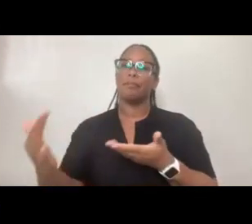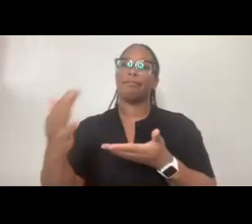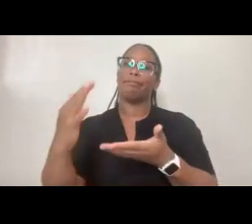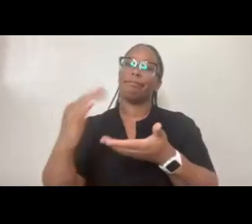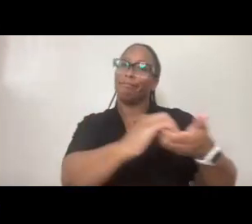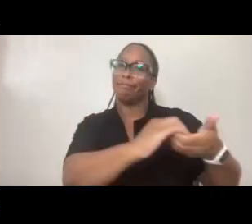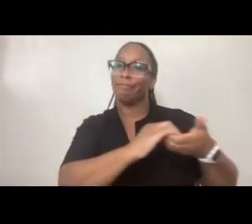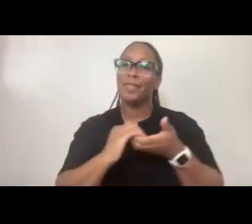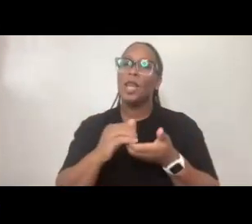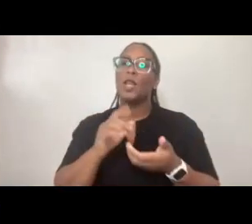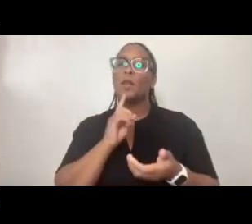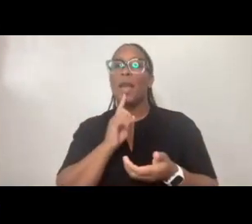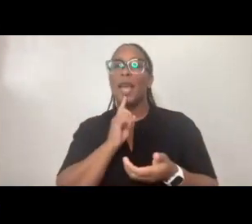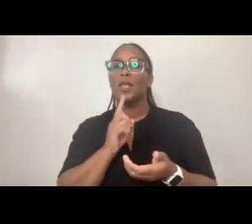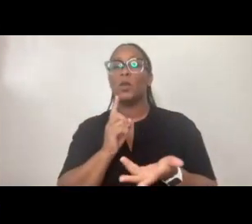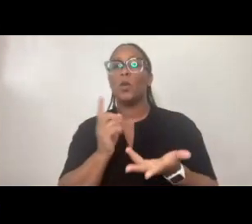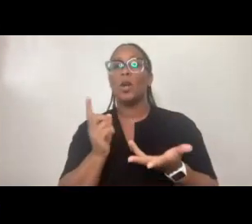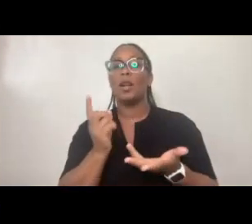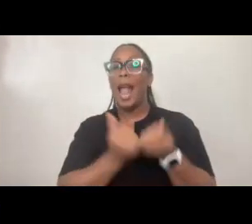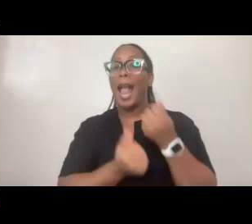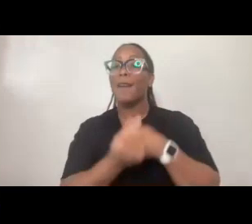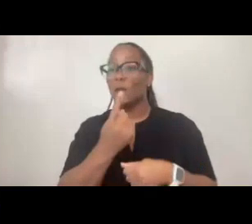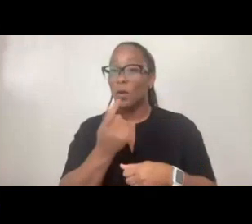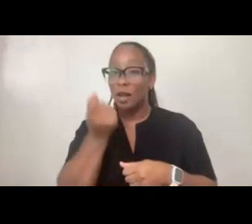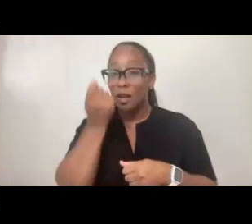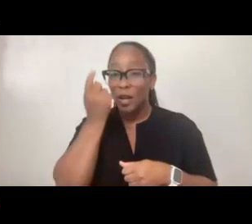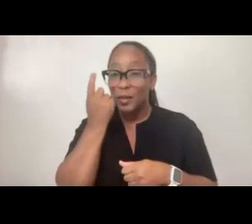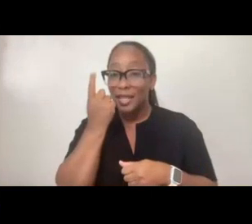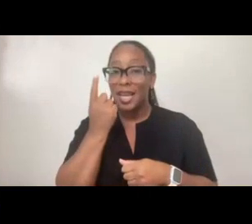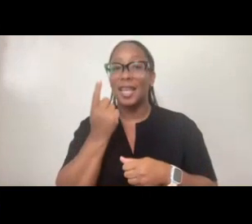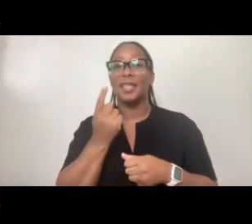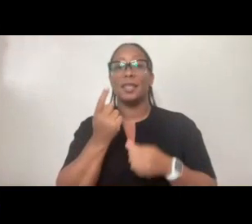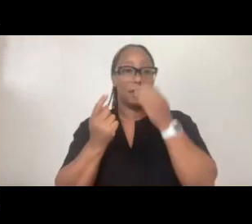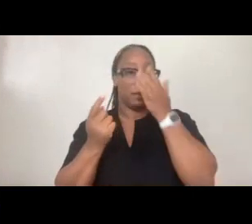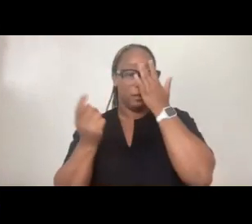collective to make sure that everybody understands that everything you bring to